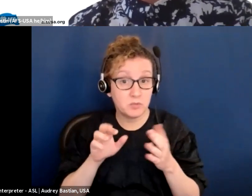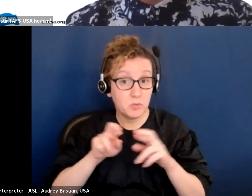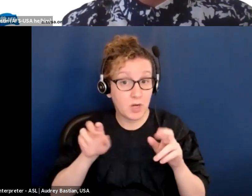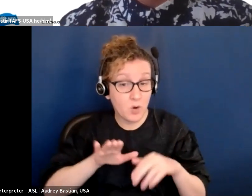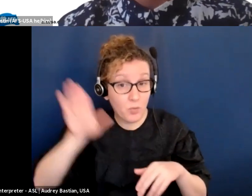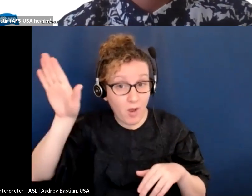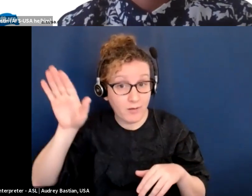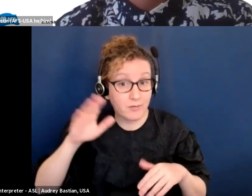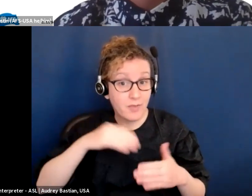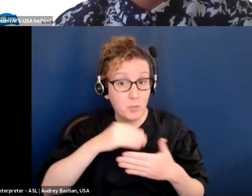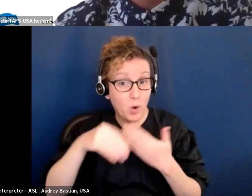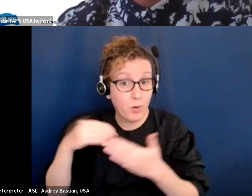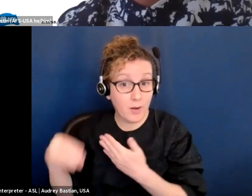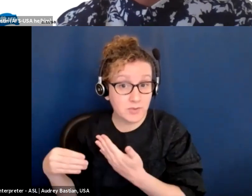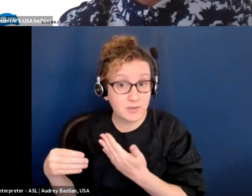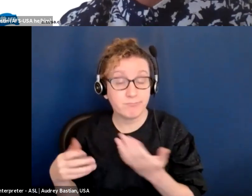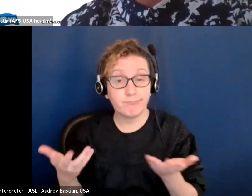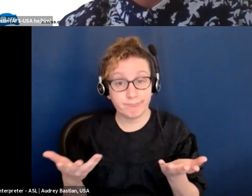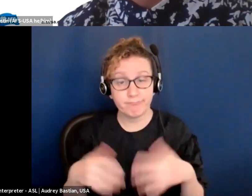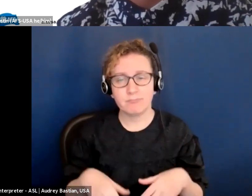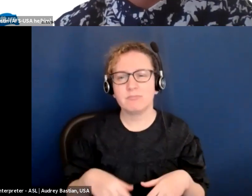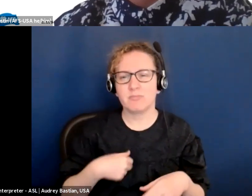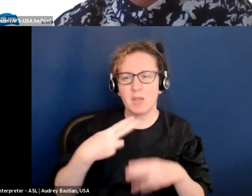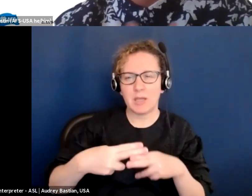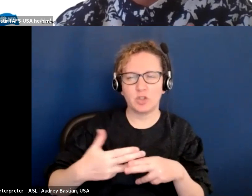on their programs. I have actually mentioned earlier when we